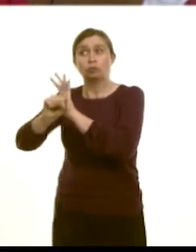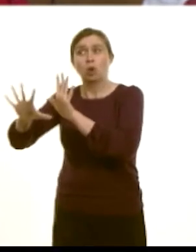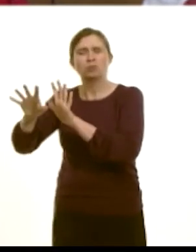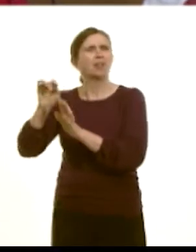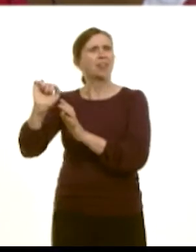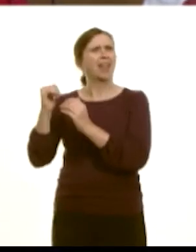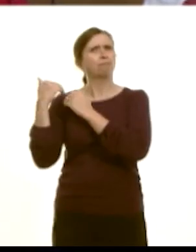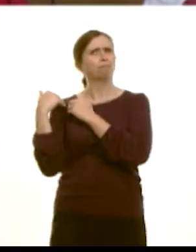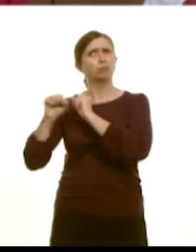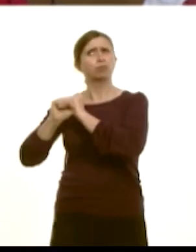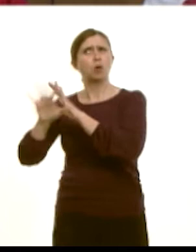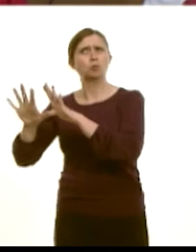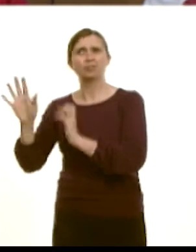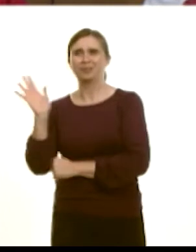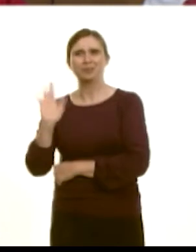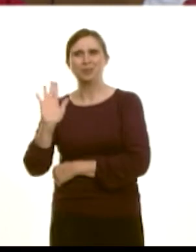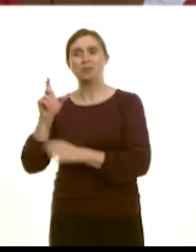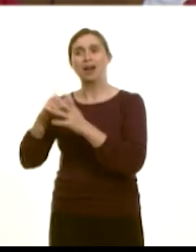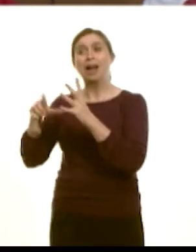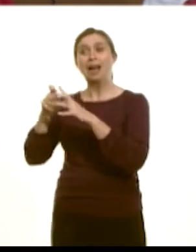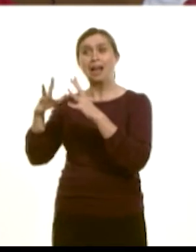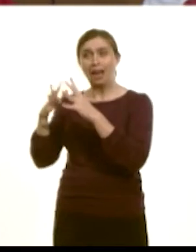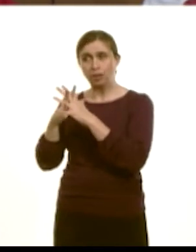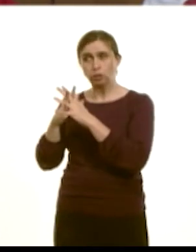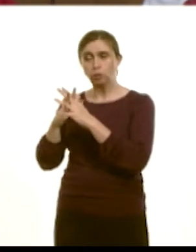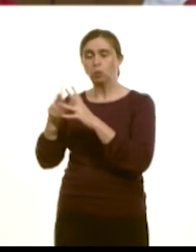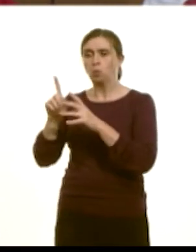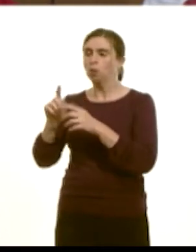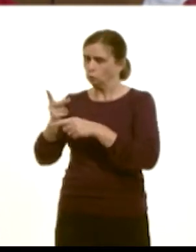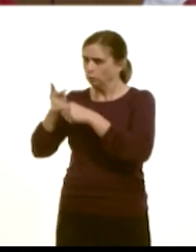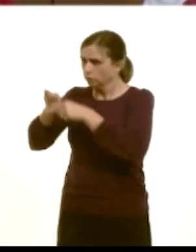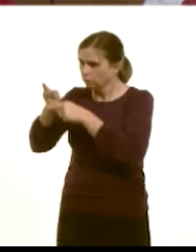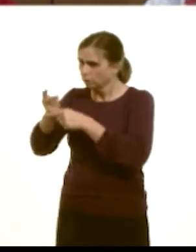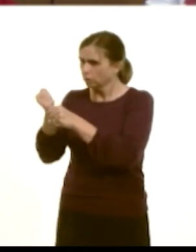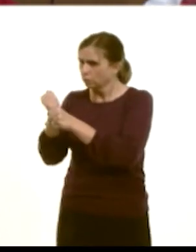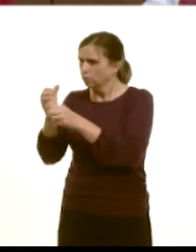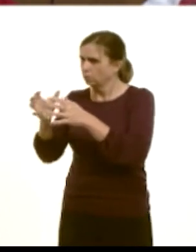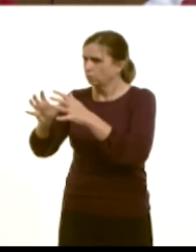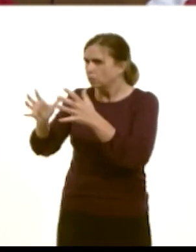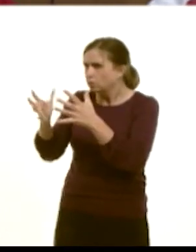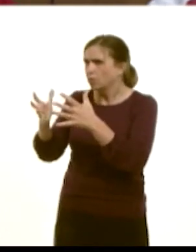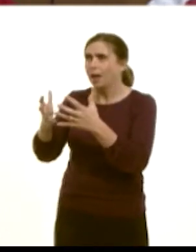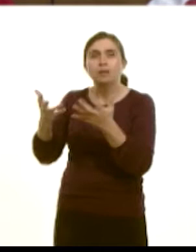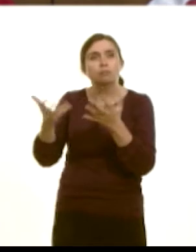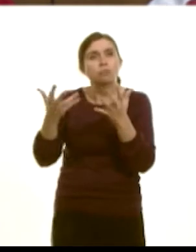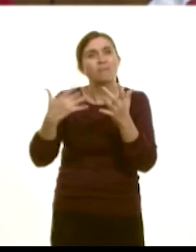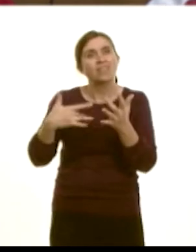Its role is to safeguard the sites that it has, to enhance them, and to promote visitors to its sites.